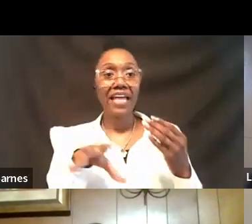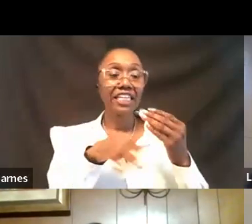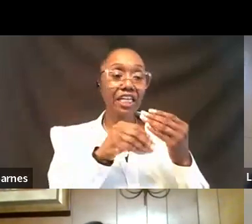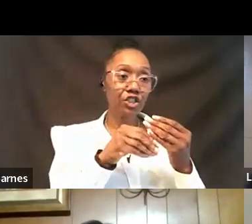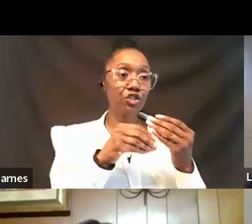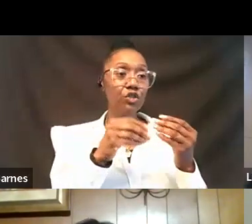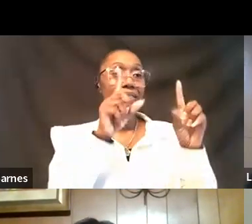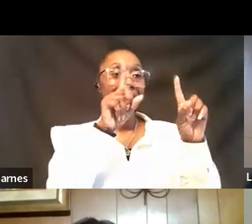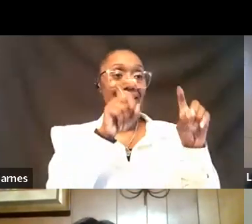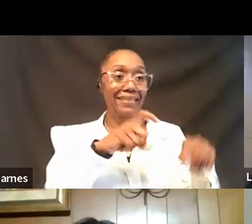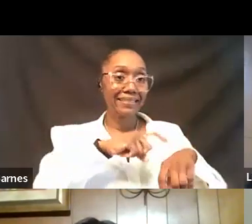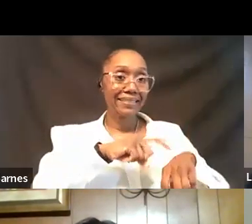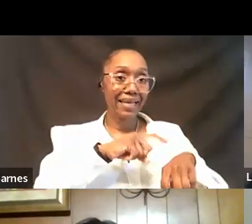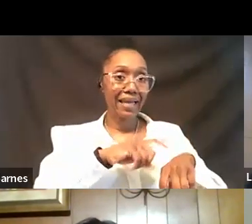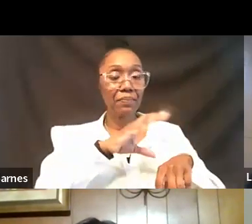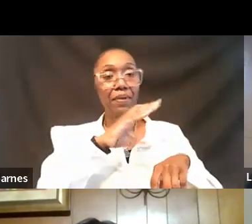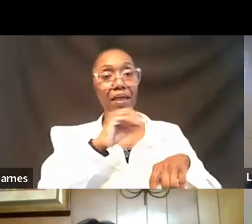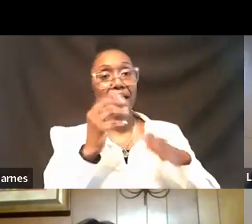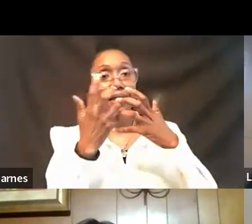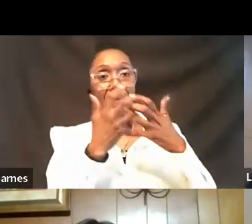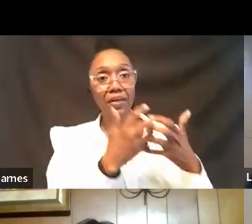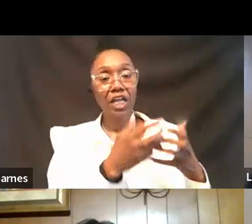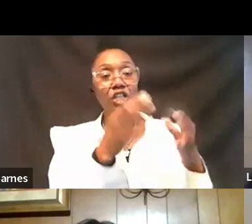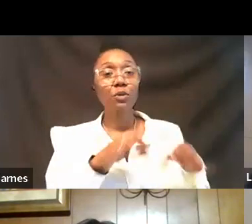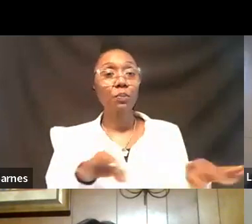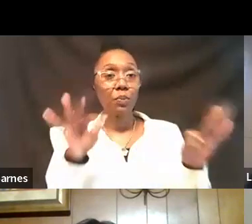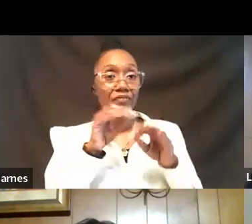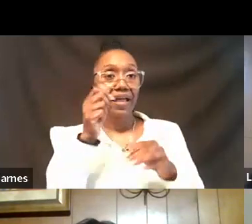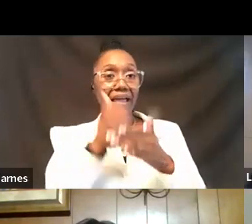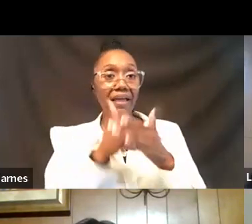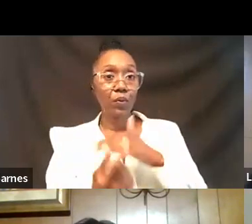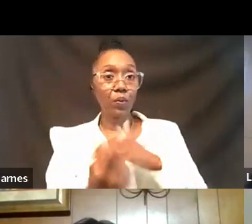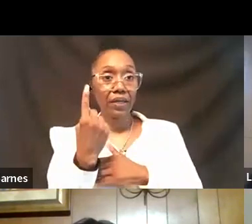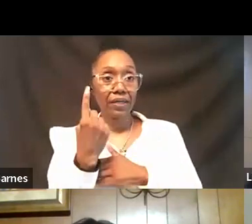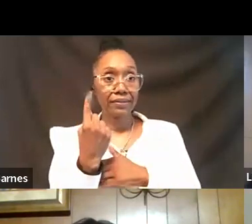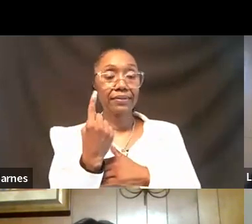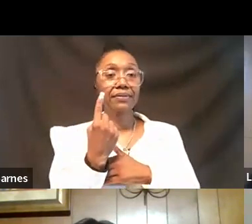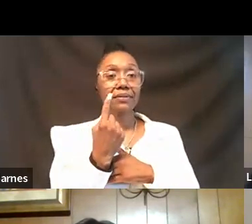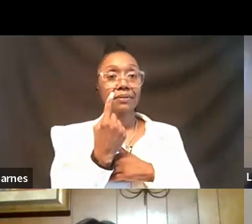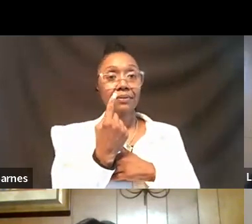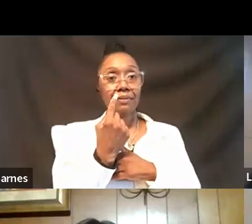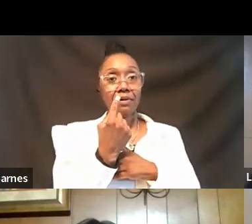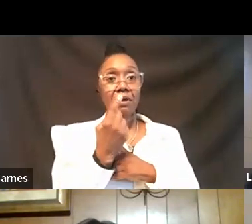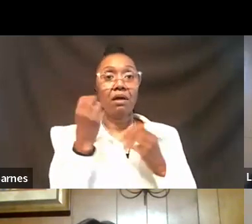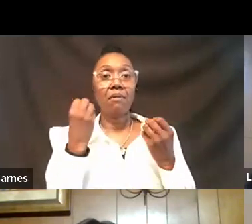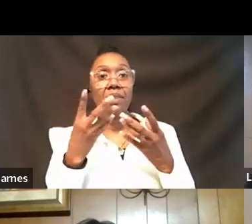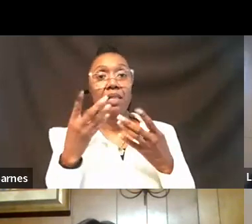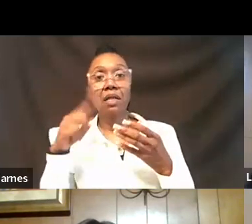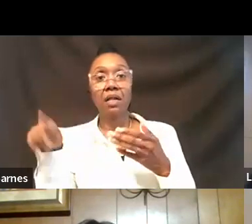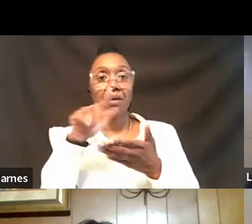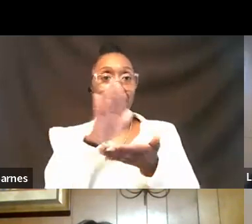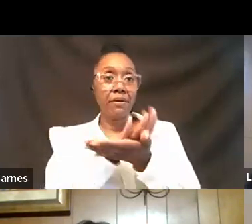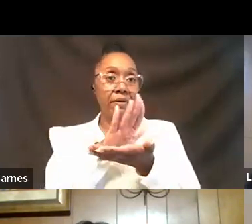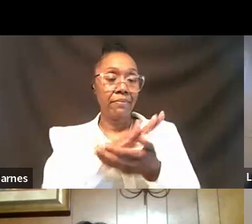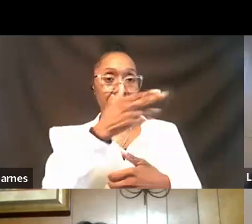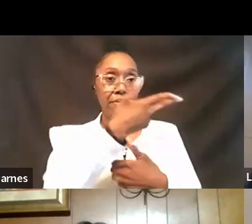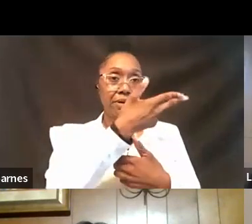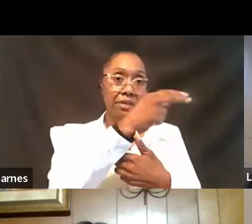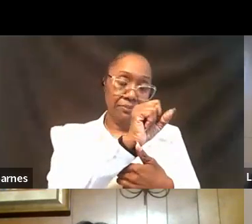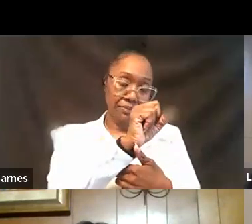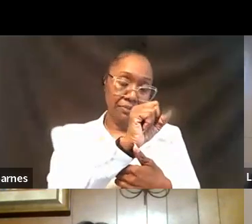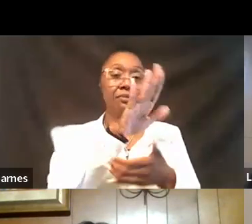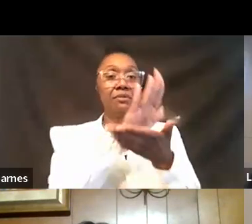Something's very important, for everyone. To know is that a lot of these schools both high school and also colleges have programs.